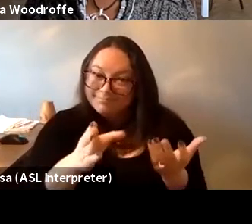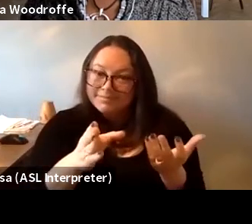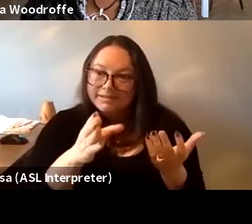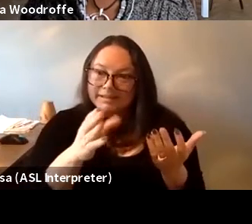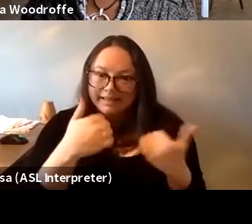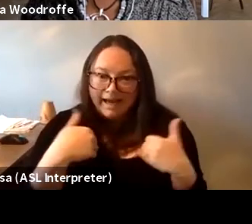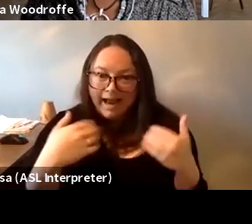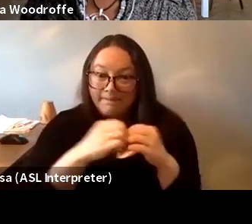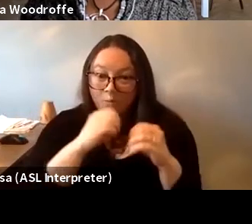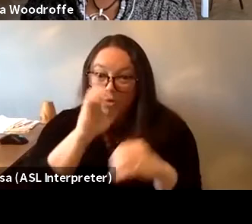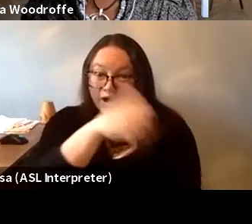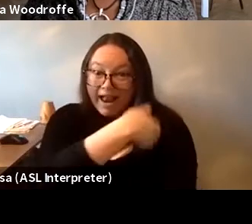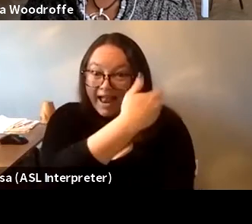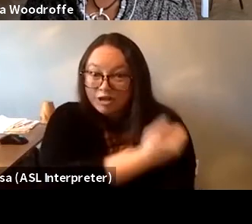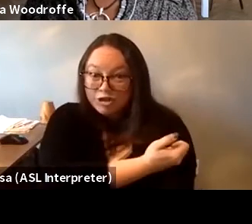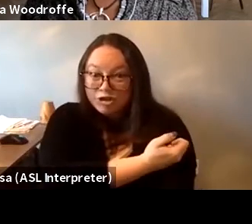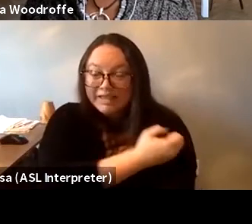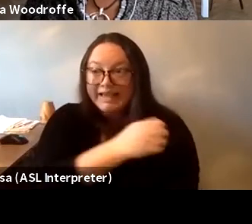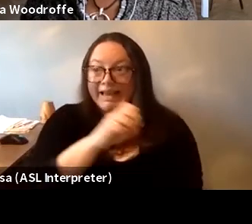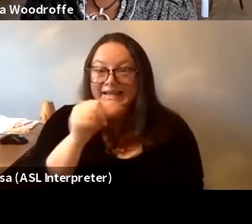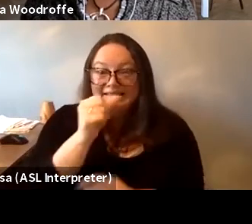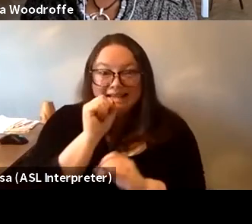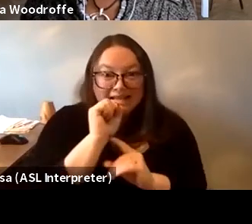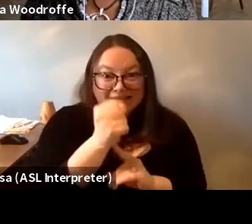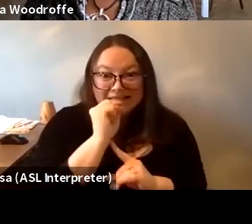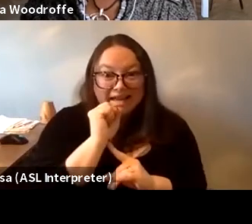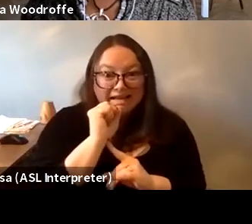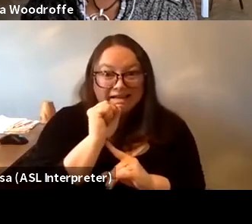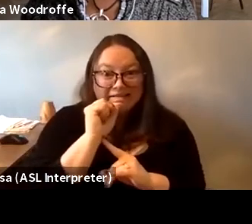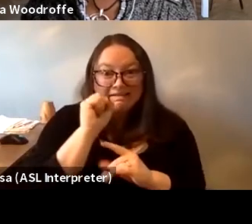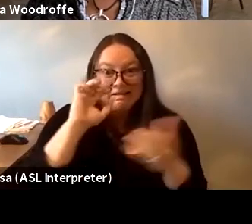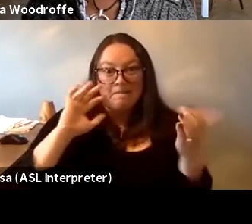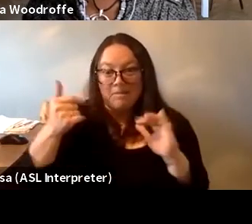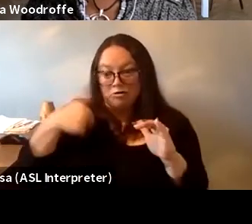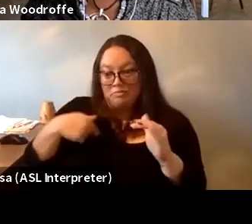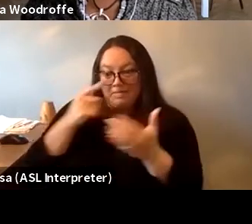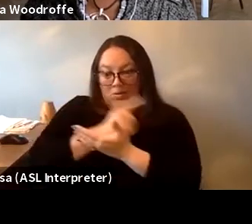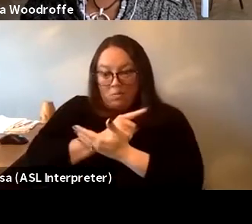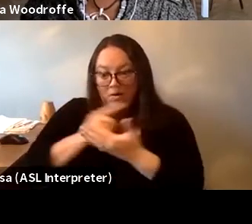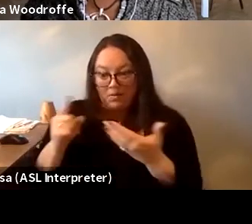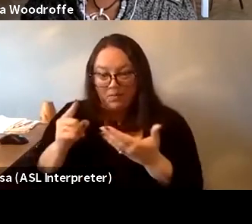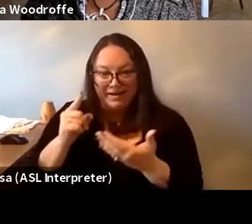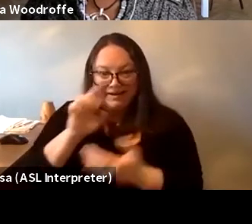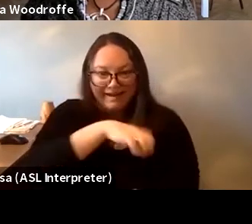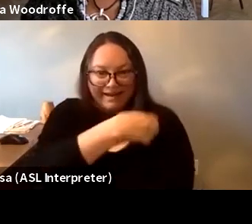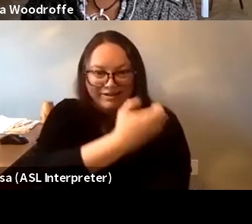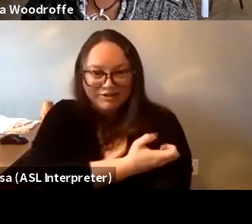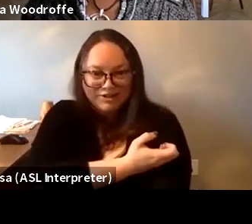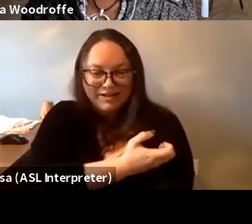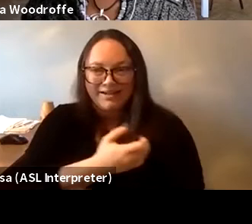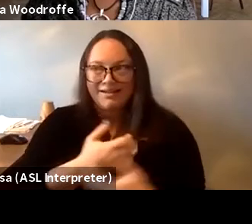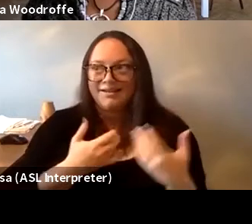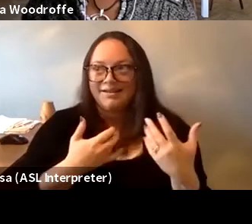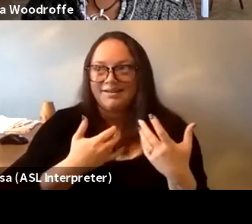a 10 second blast, and I probably would have in a week. And so, you know, you'd be in someone's house, for example,